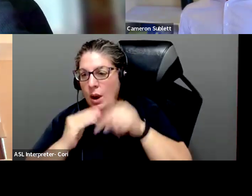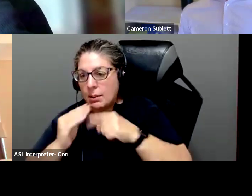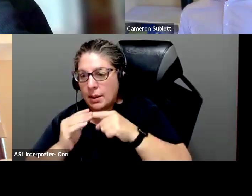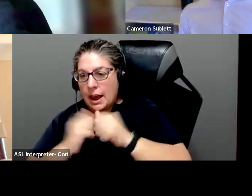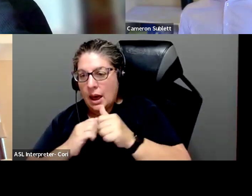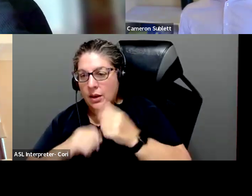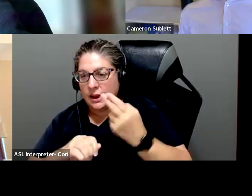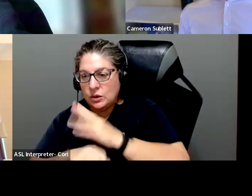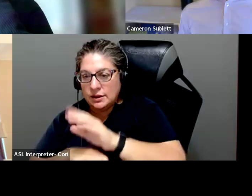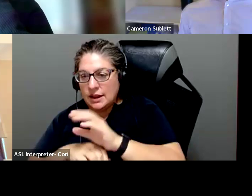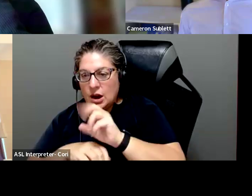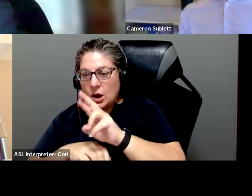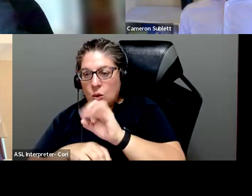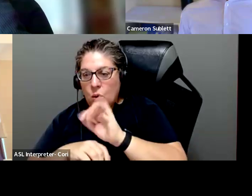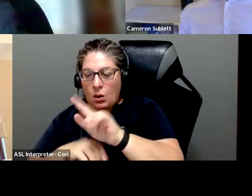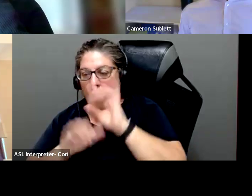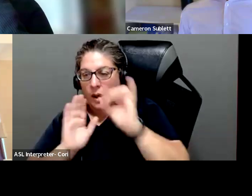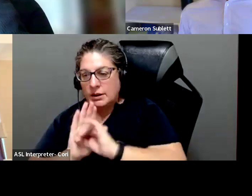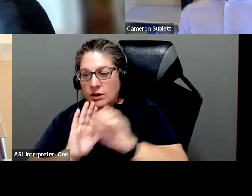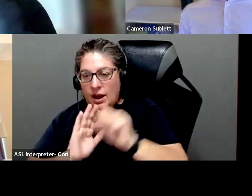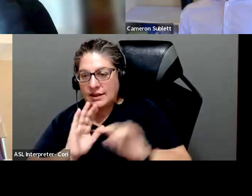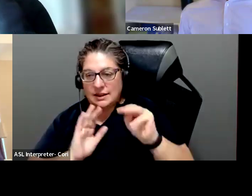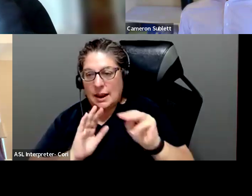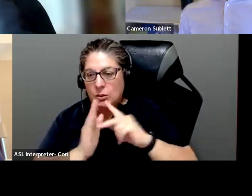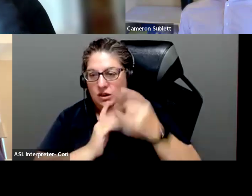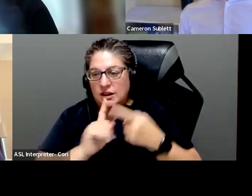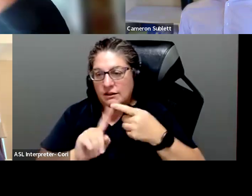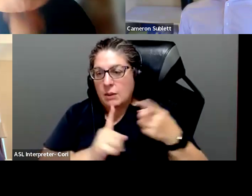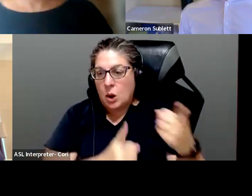leverage their rural identities to their S-STEM projects from a recruitment perspective?